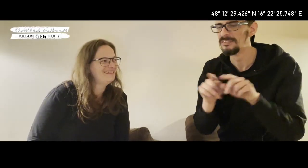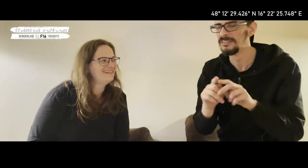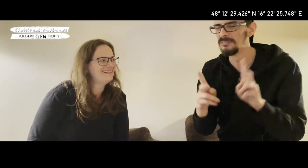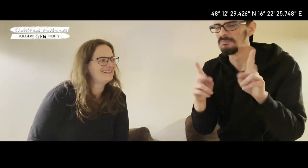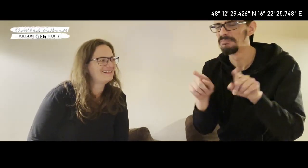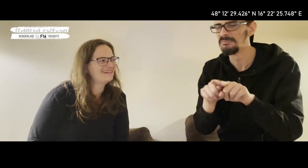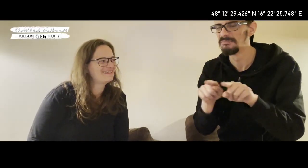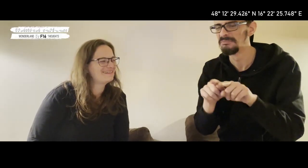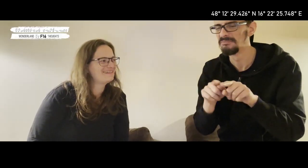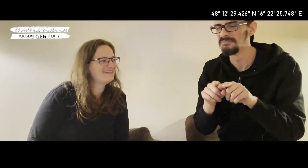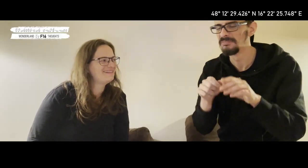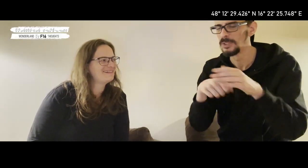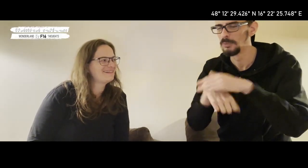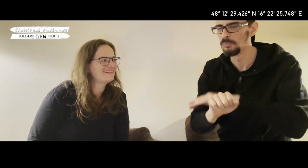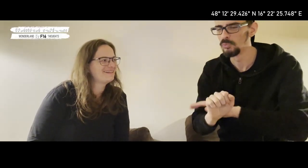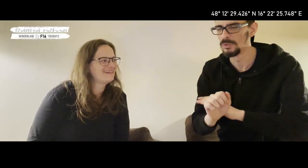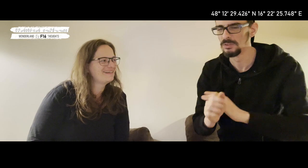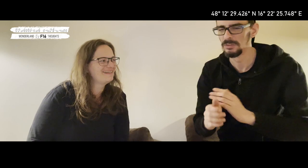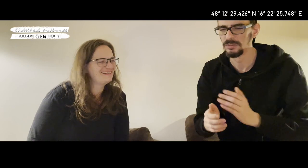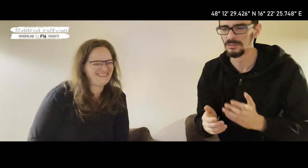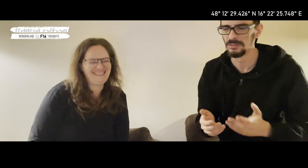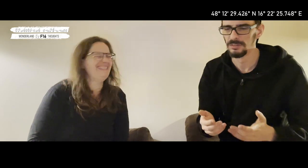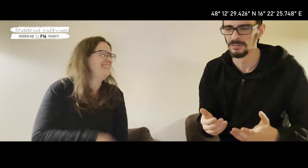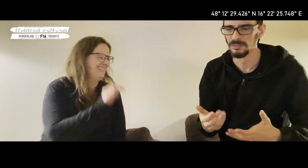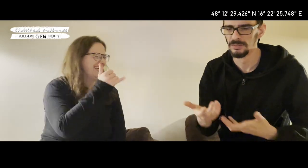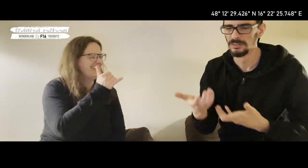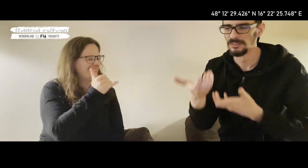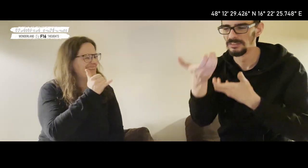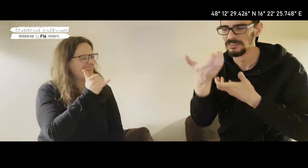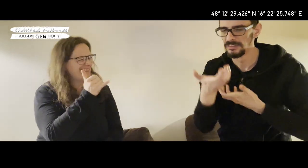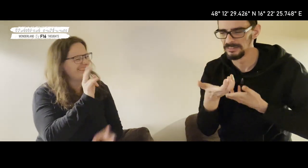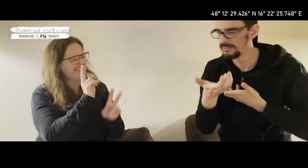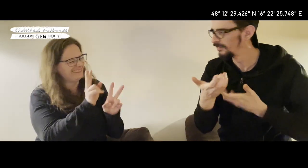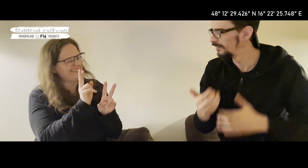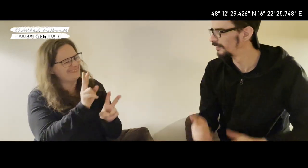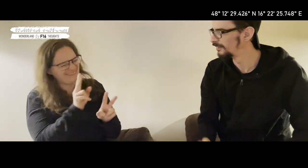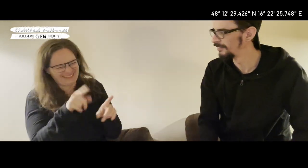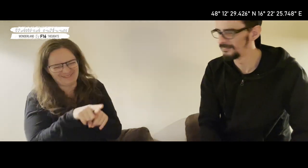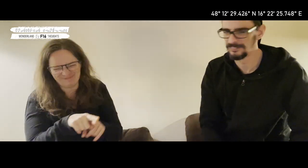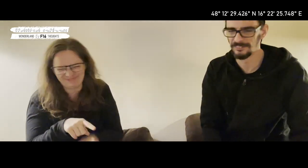This scene reminds me a little of the scenes of a birth. You are absolutely right.